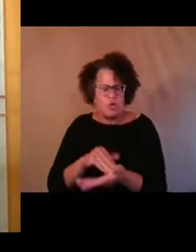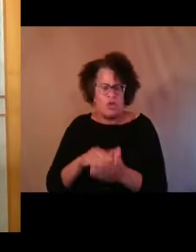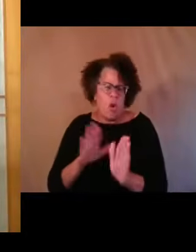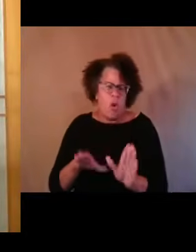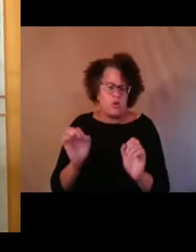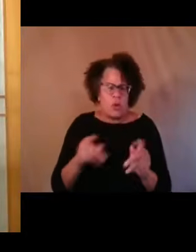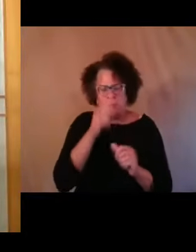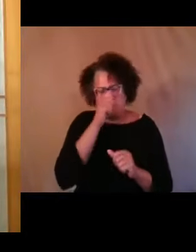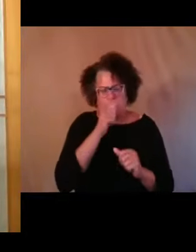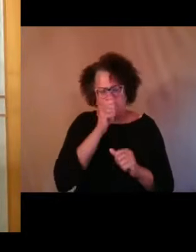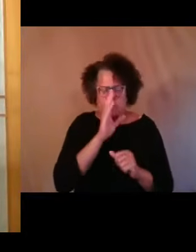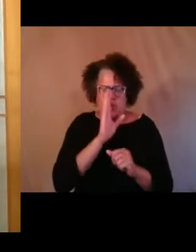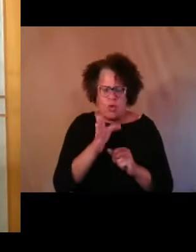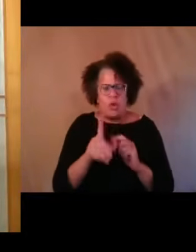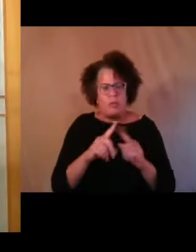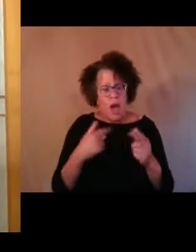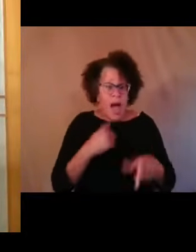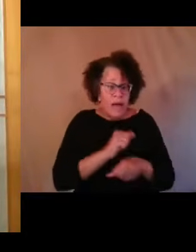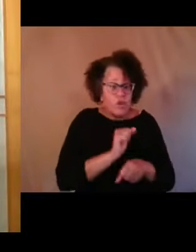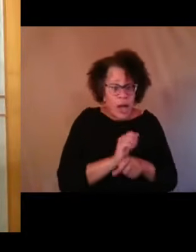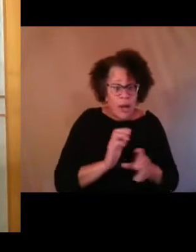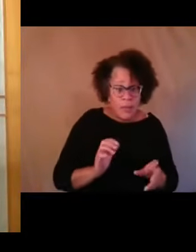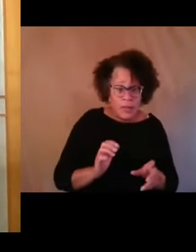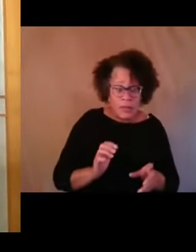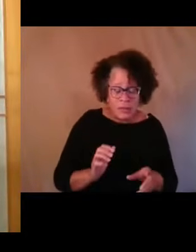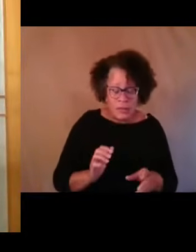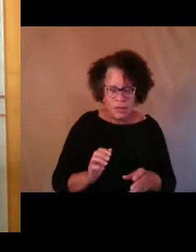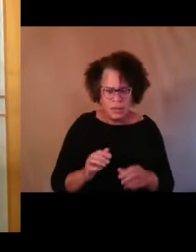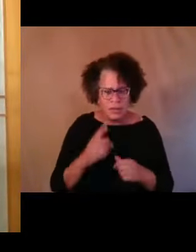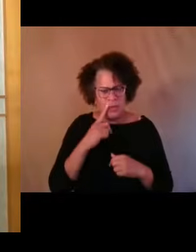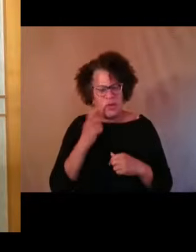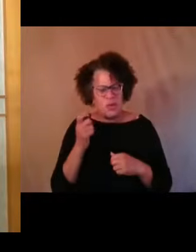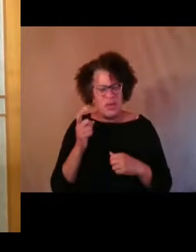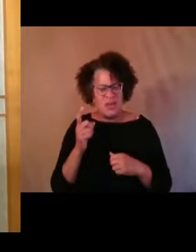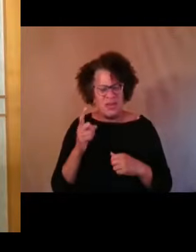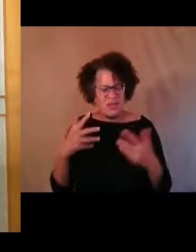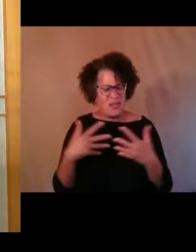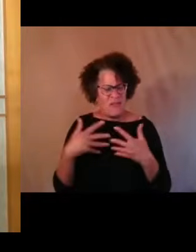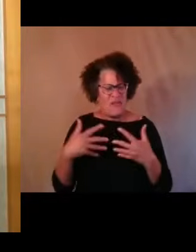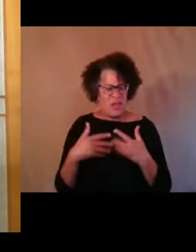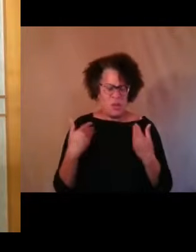At least I have a job. And so because the fear is so immense